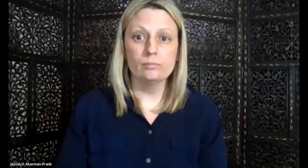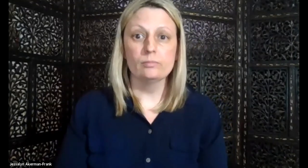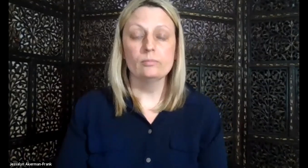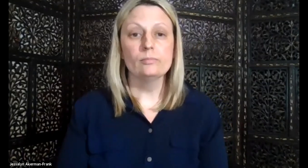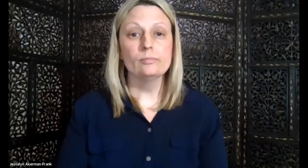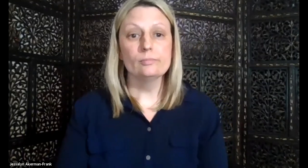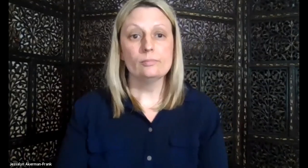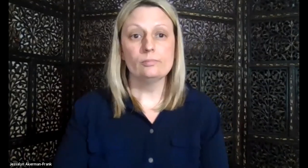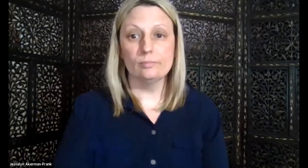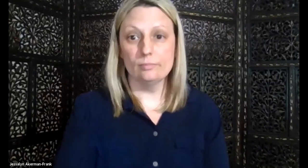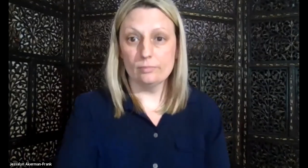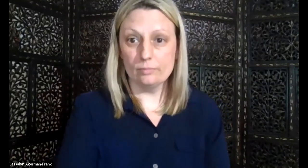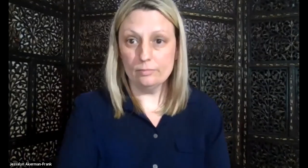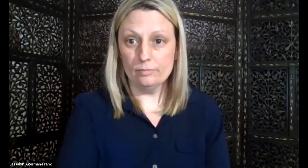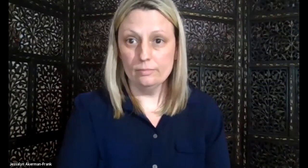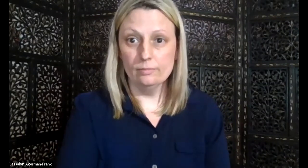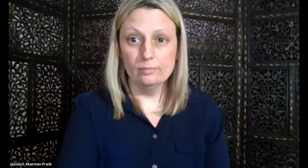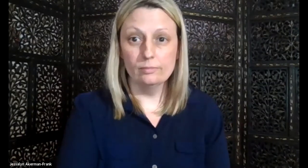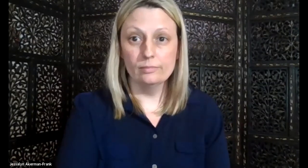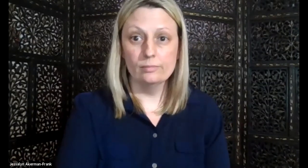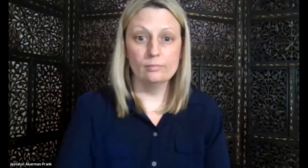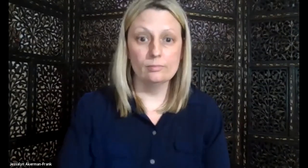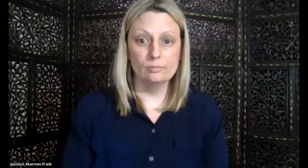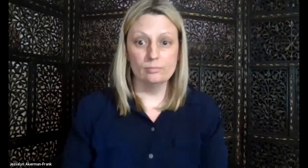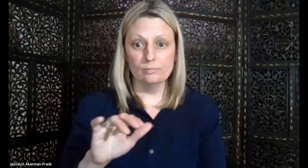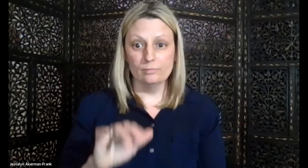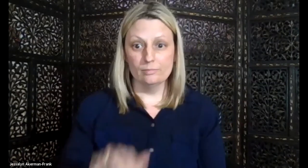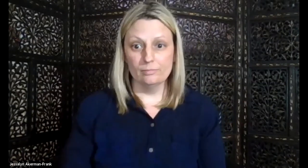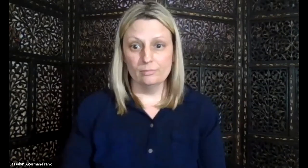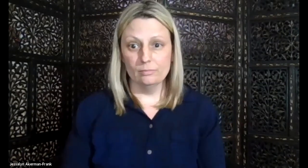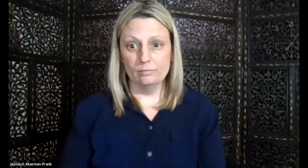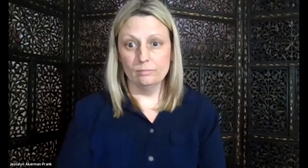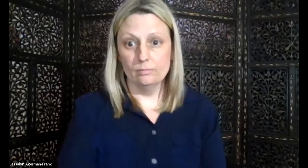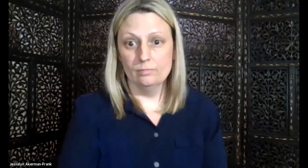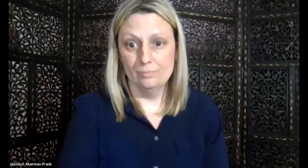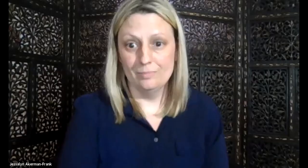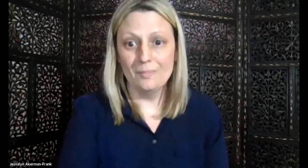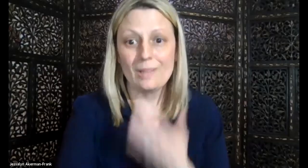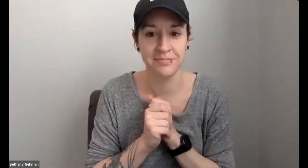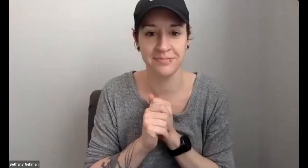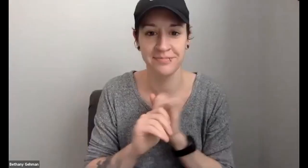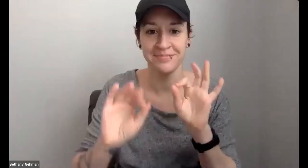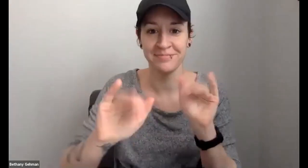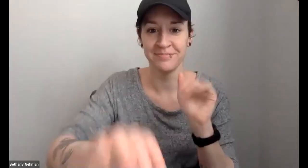plus we'll pull up some more resources that we can look for updates as they